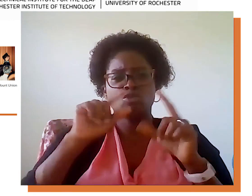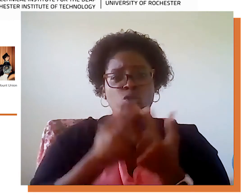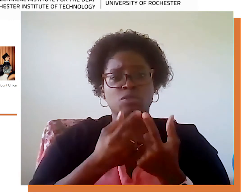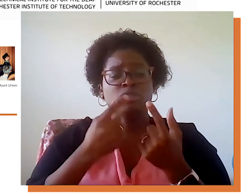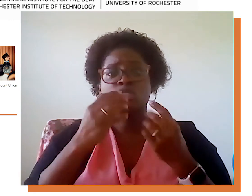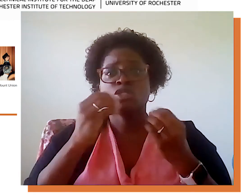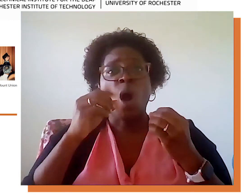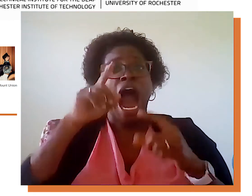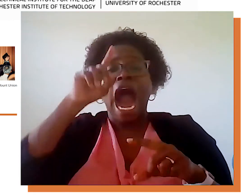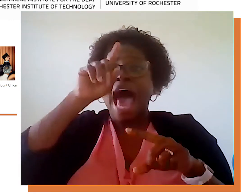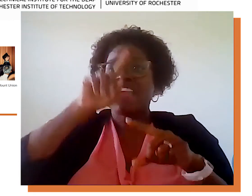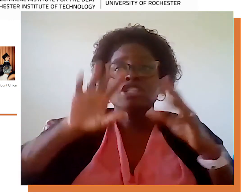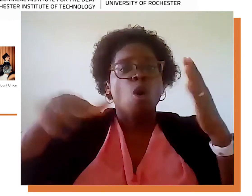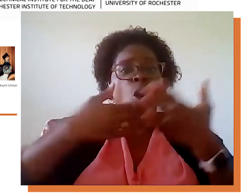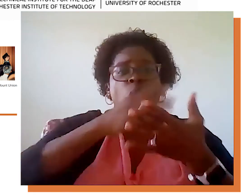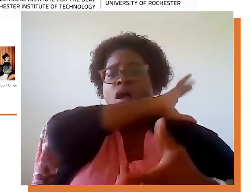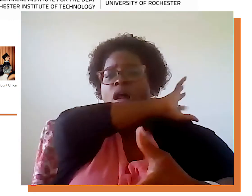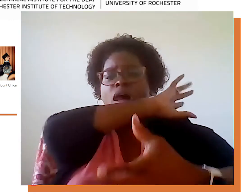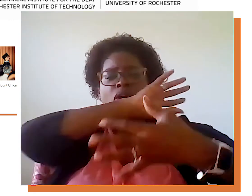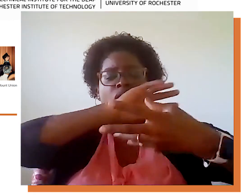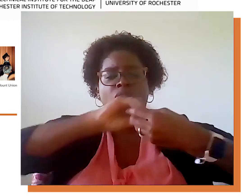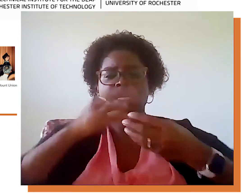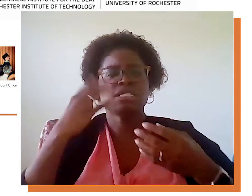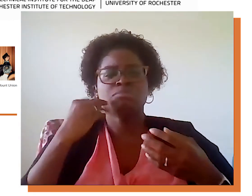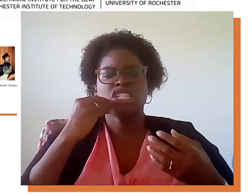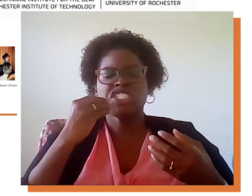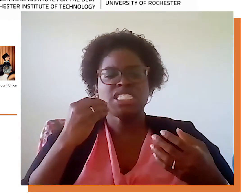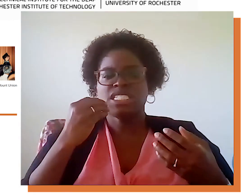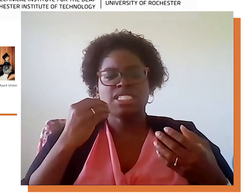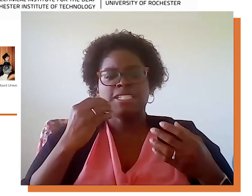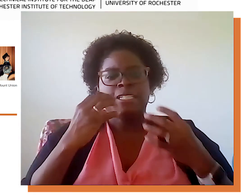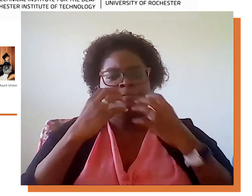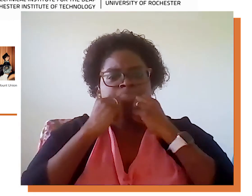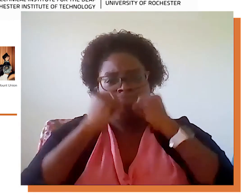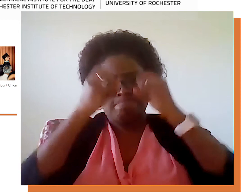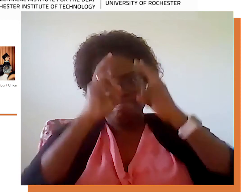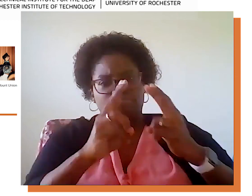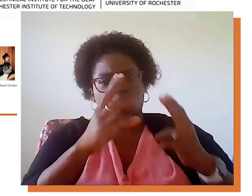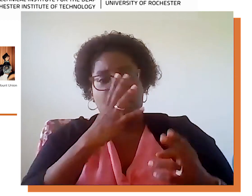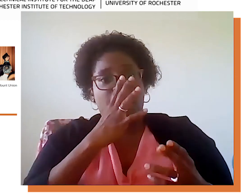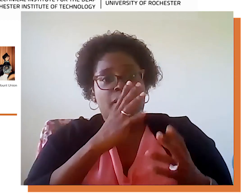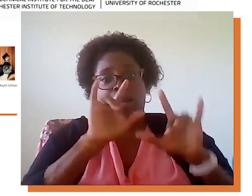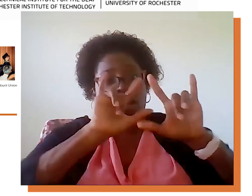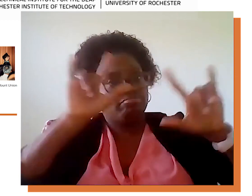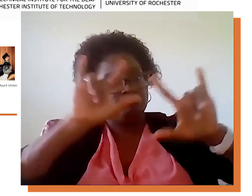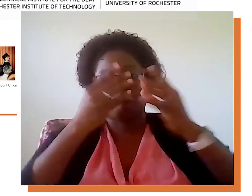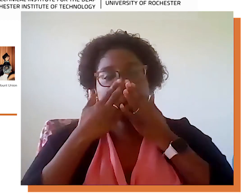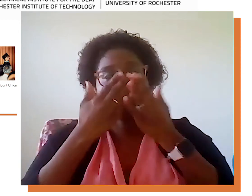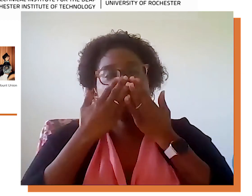with every minute that she was around me. With everything that she exposed me to she was planting the seed